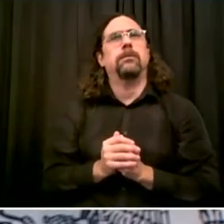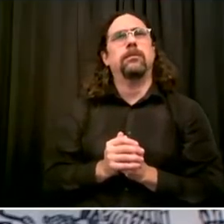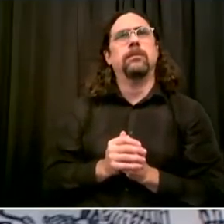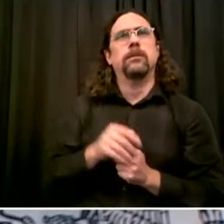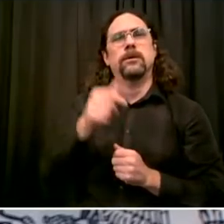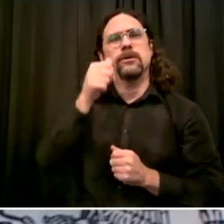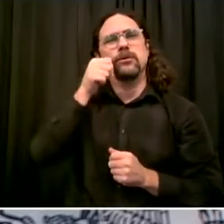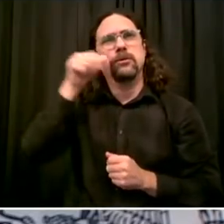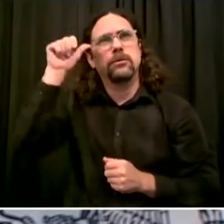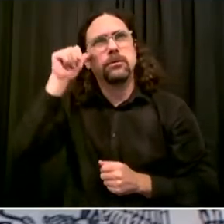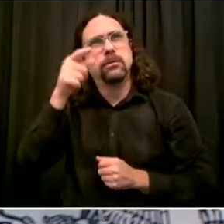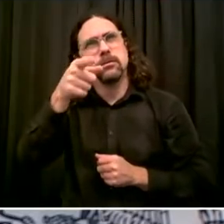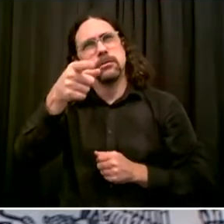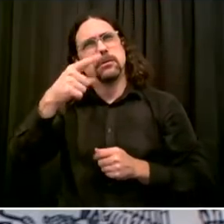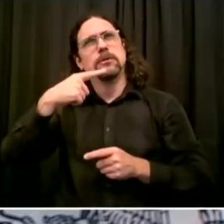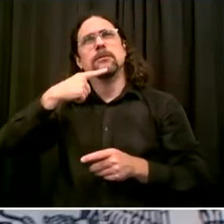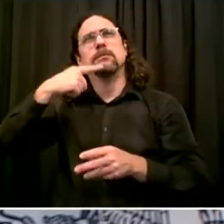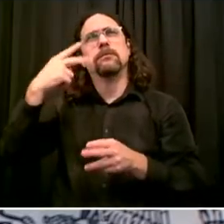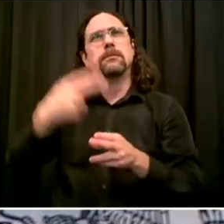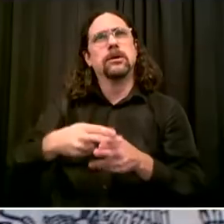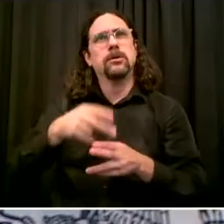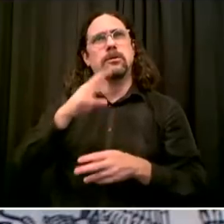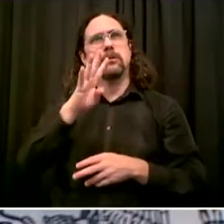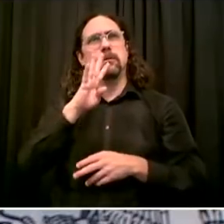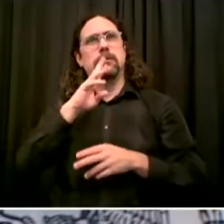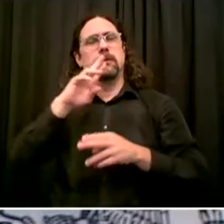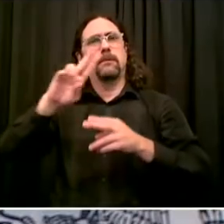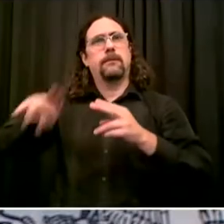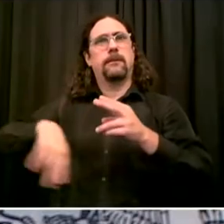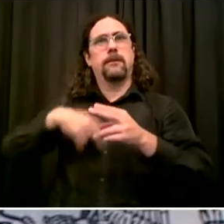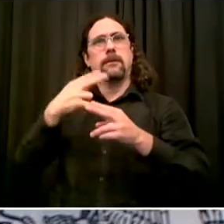SPASIE VAPPOARCH TO BIG DEALS LI KETHAT, THAT